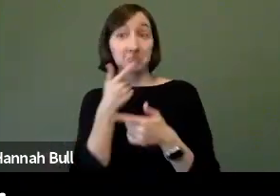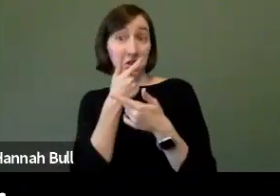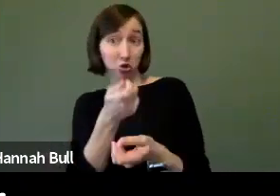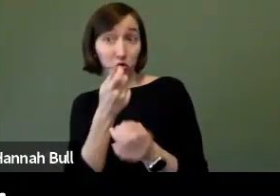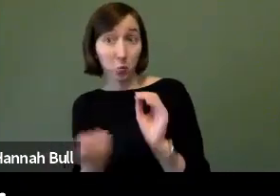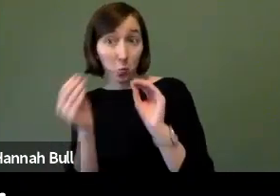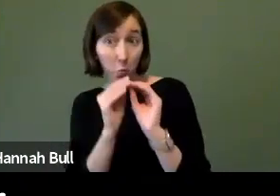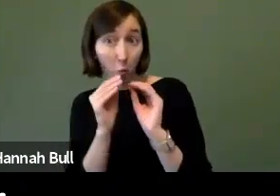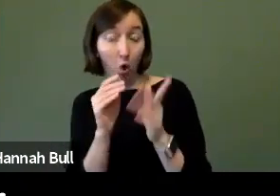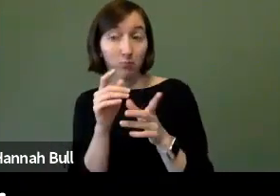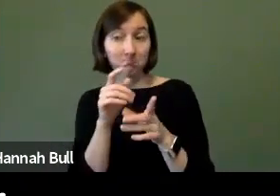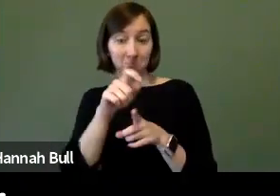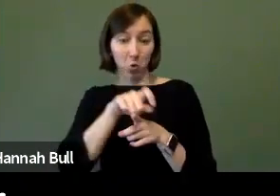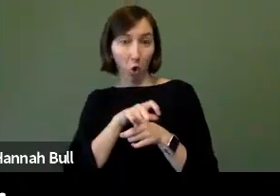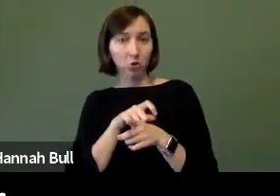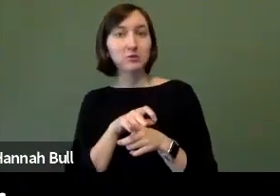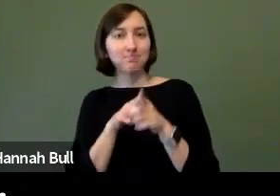GCDD has a landing page.